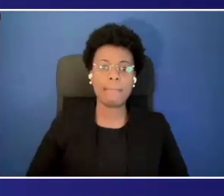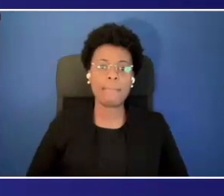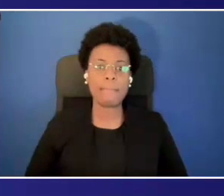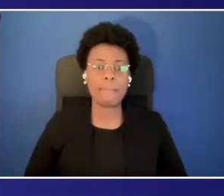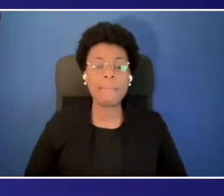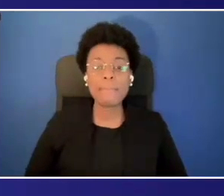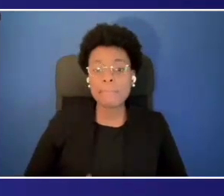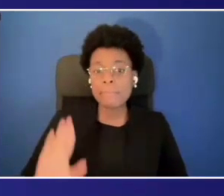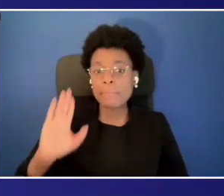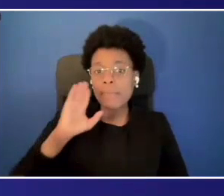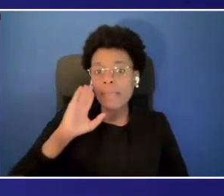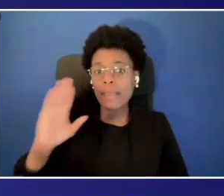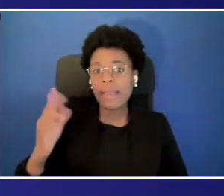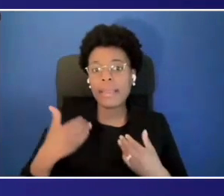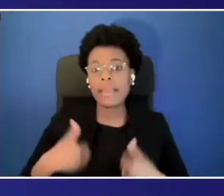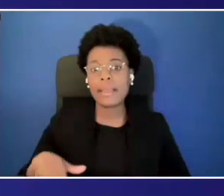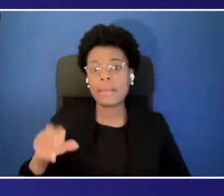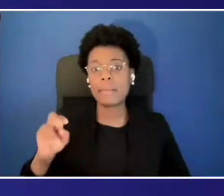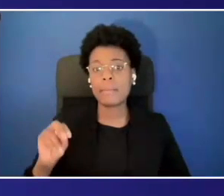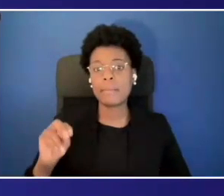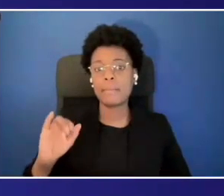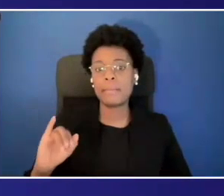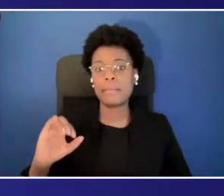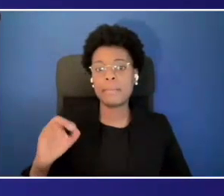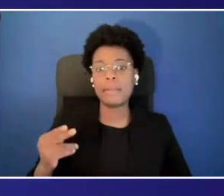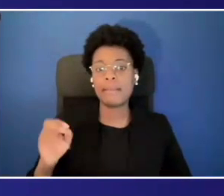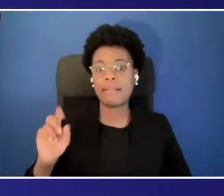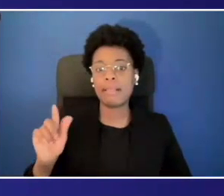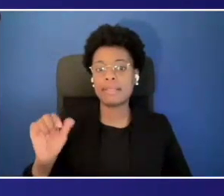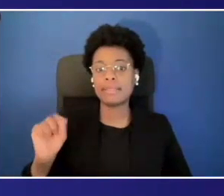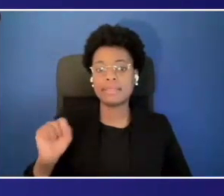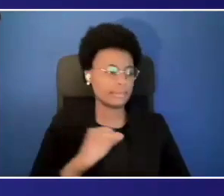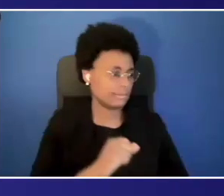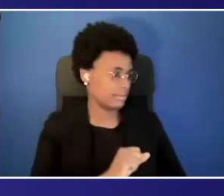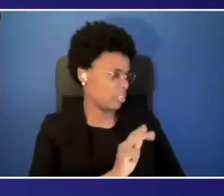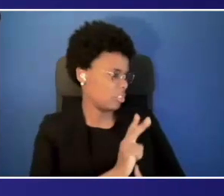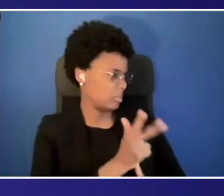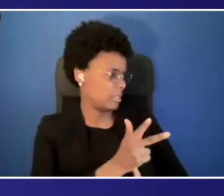My name is Nicholas. 3ÿmin, sir. Okay, hi, my name is Dr.